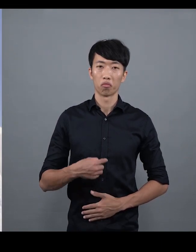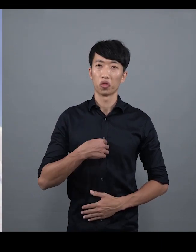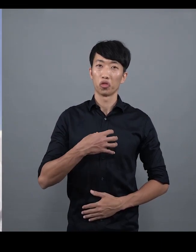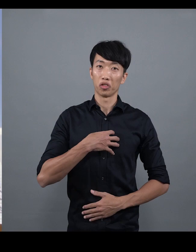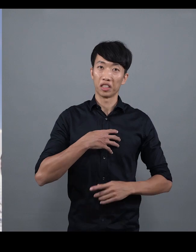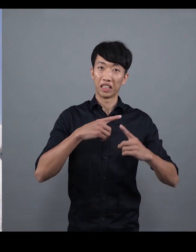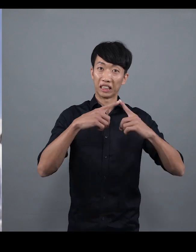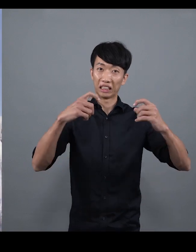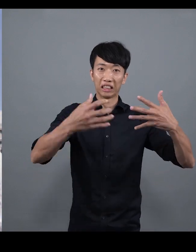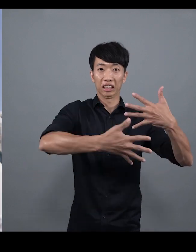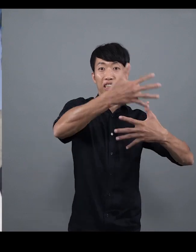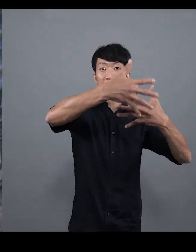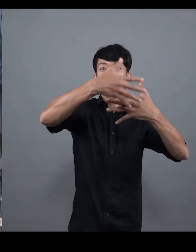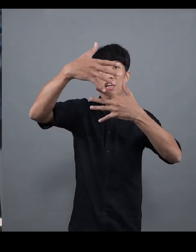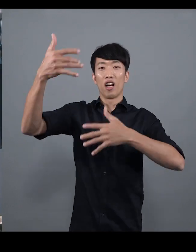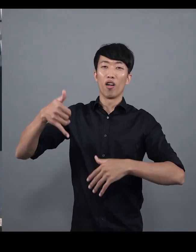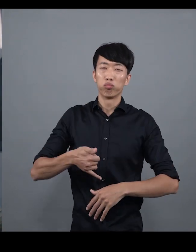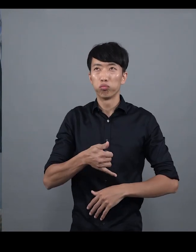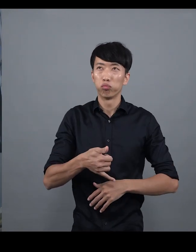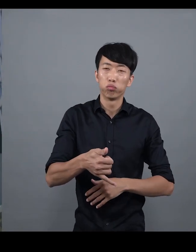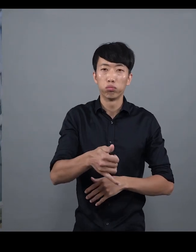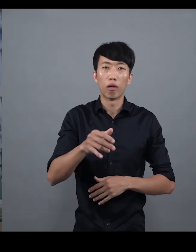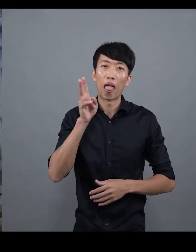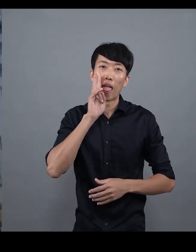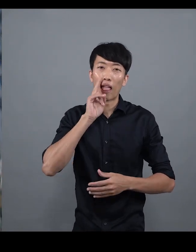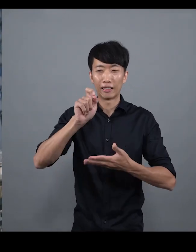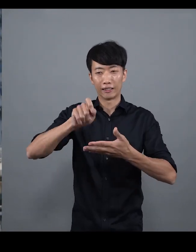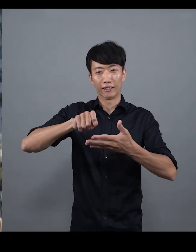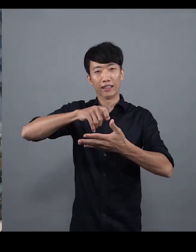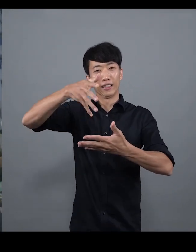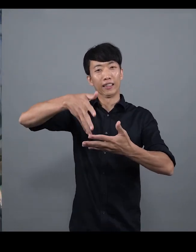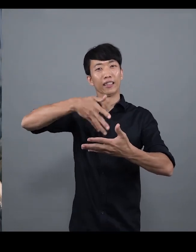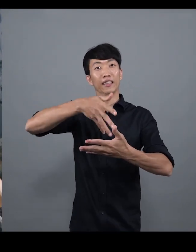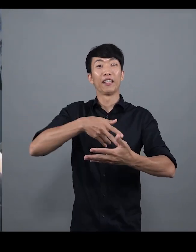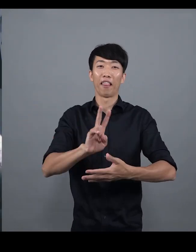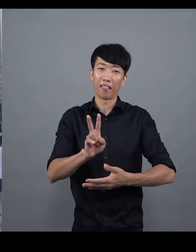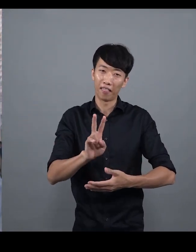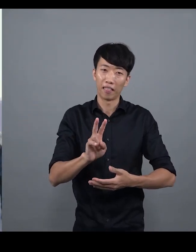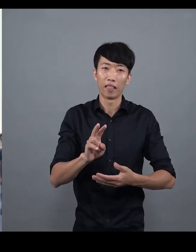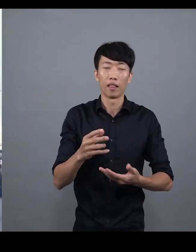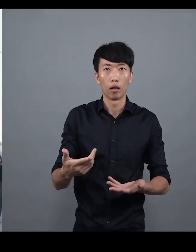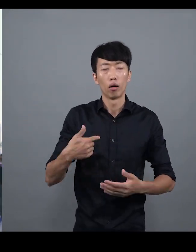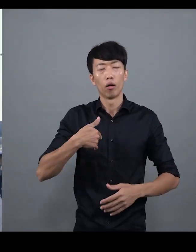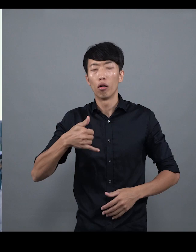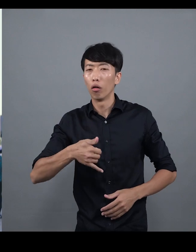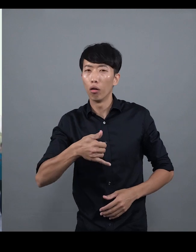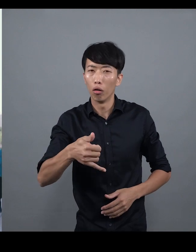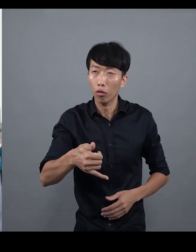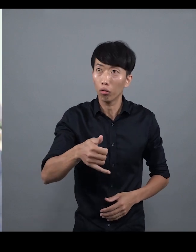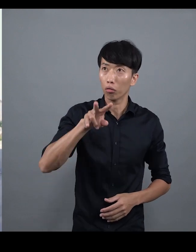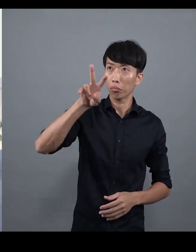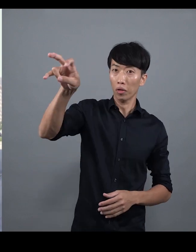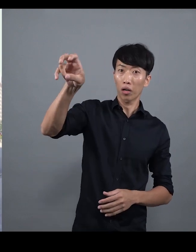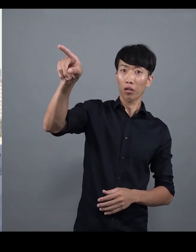[Cantonese] Wandering around the city is like writing poems When I walk past certain places